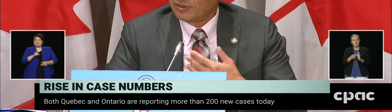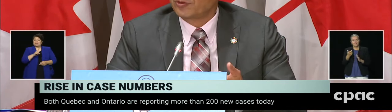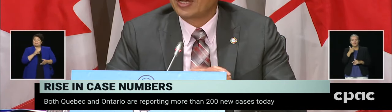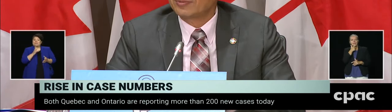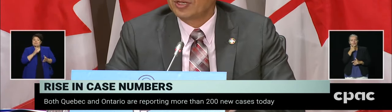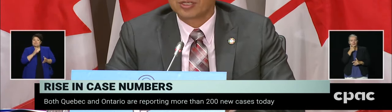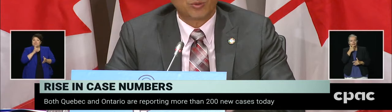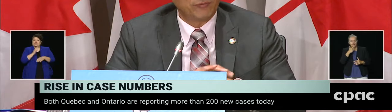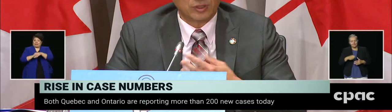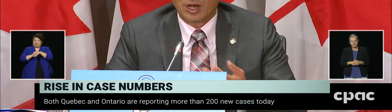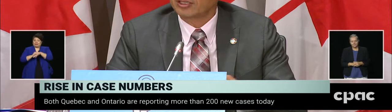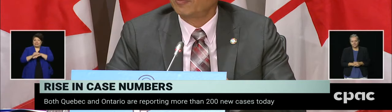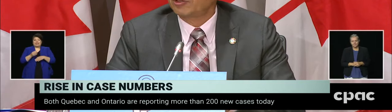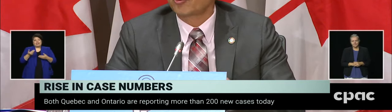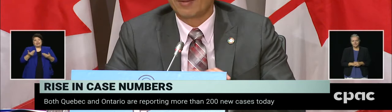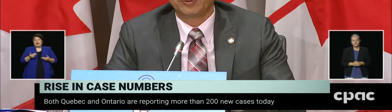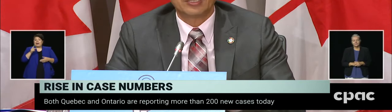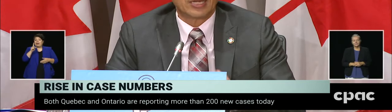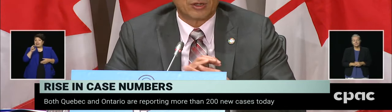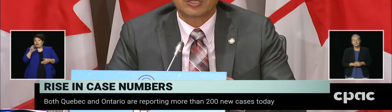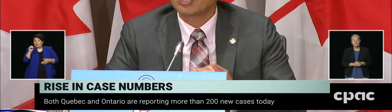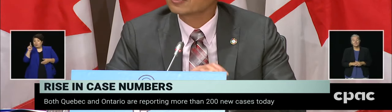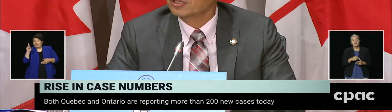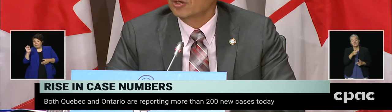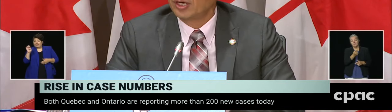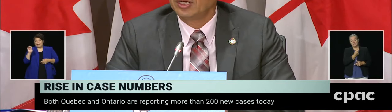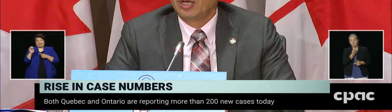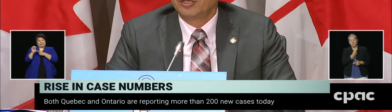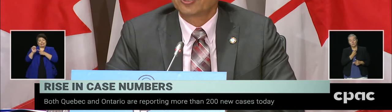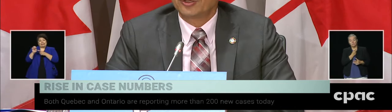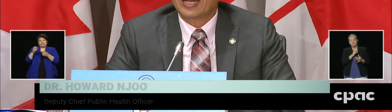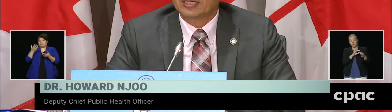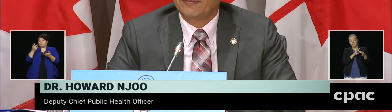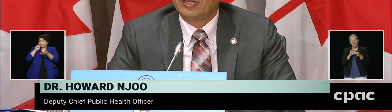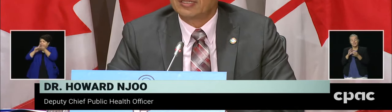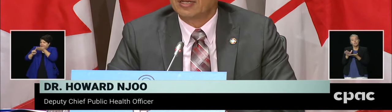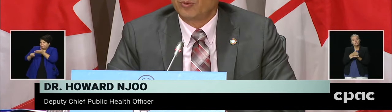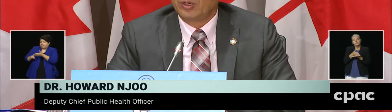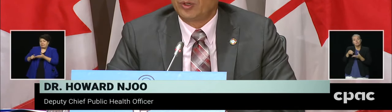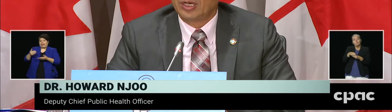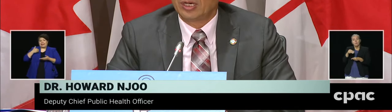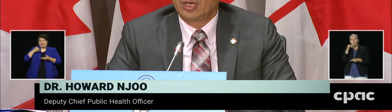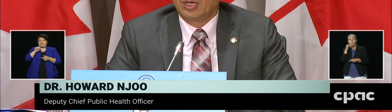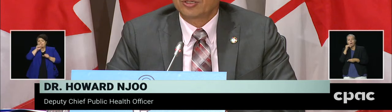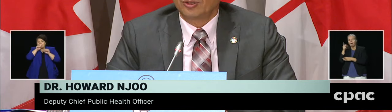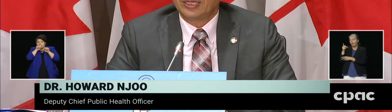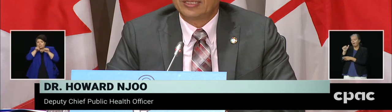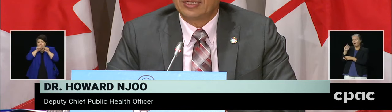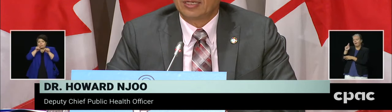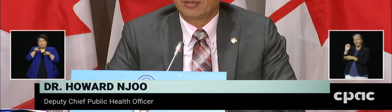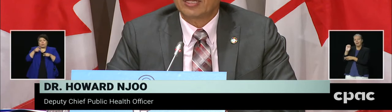RISK AT THIS POINT. [ End of Interpretation ] THE RISK OF KARAOKE. I THINK ALL THE SCIENTIFIC EVIDENCE IN TERMS OF